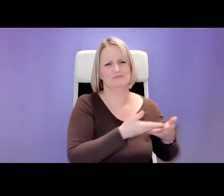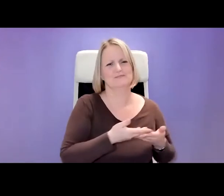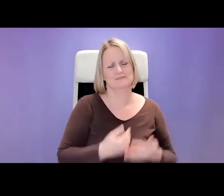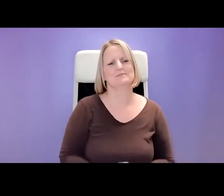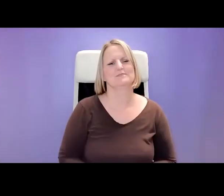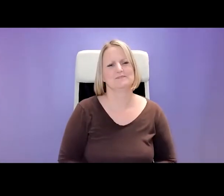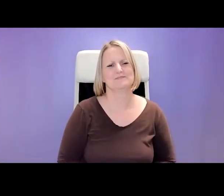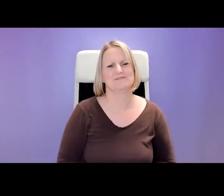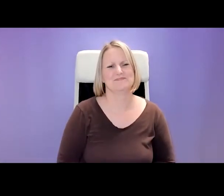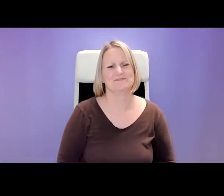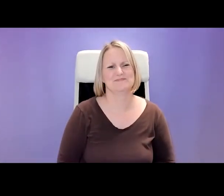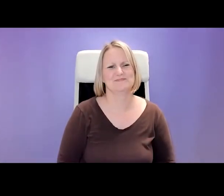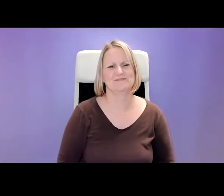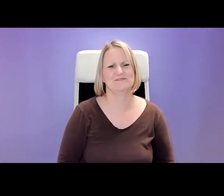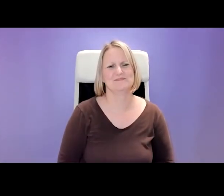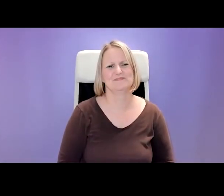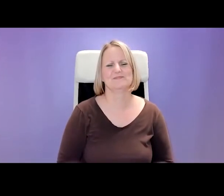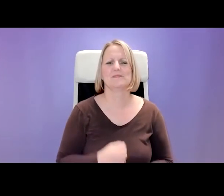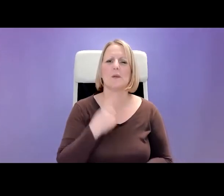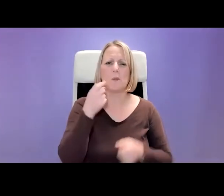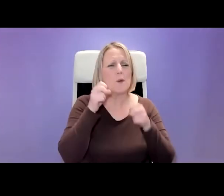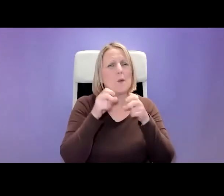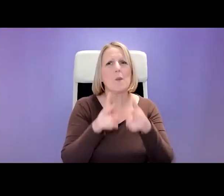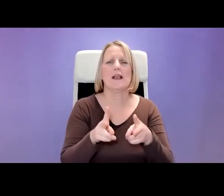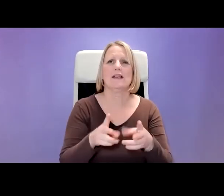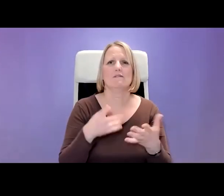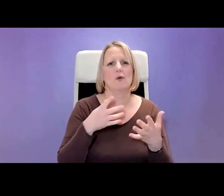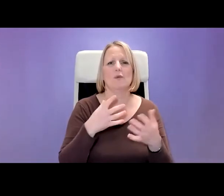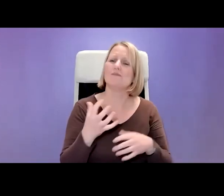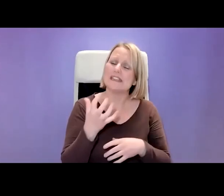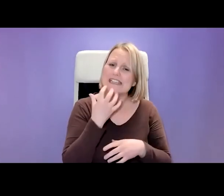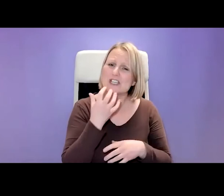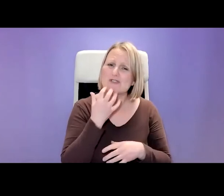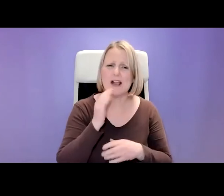Coming to the end here. One way to define the prophets of Israel is as those members of the worshipping congregation